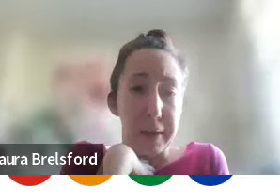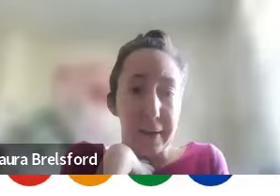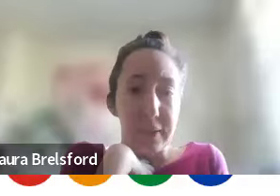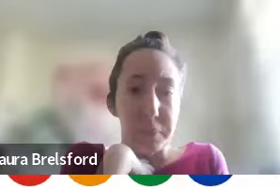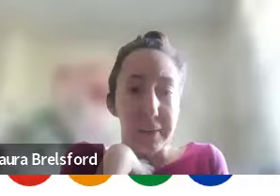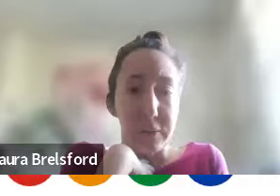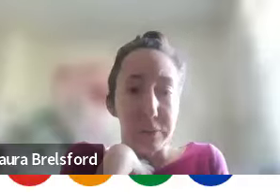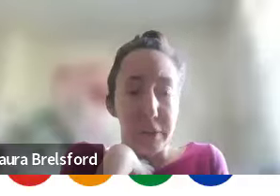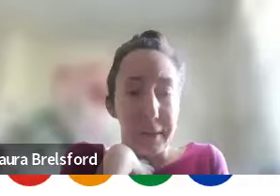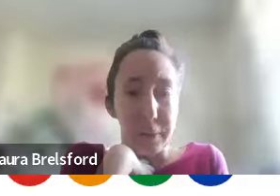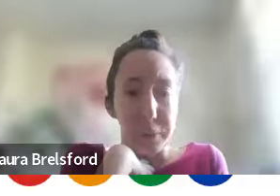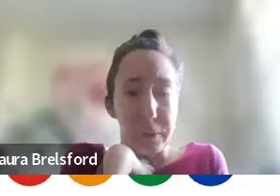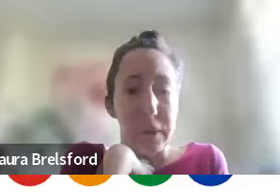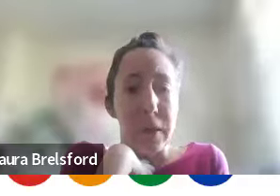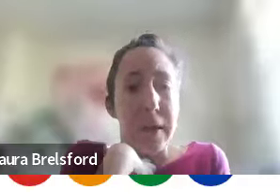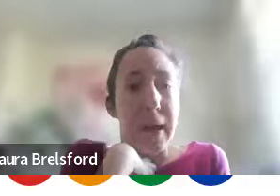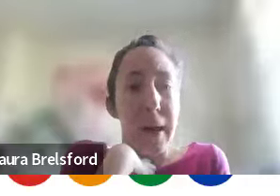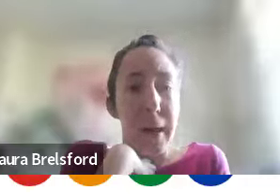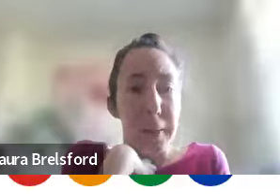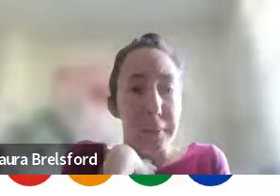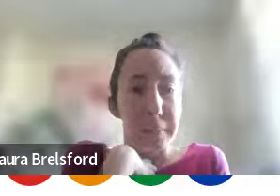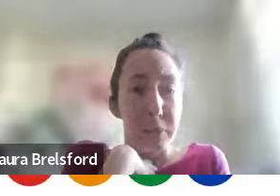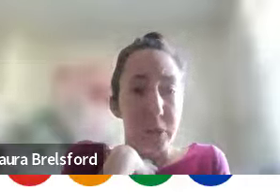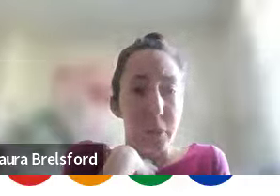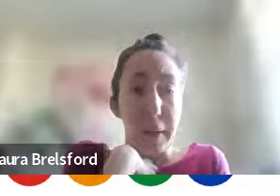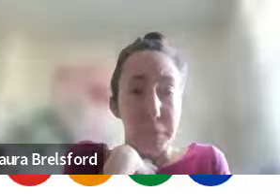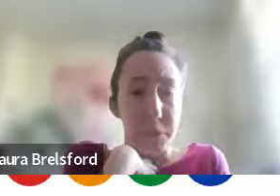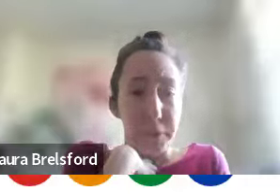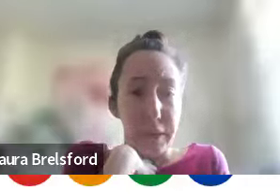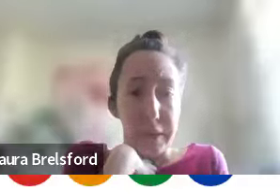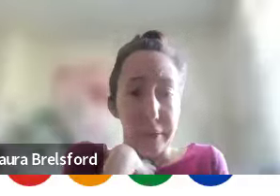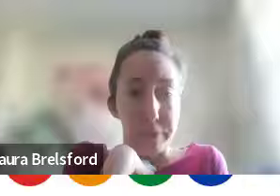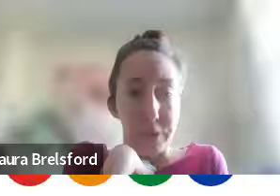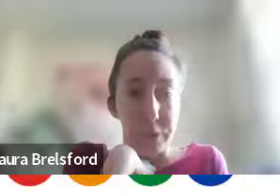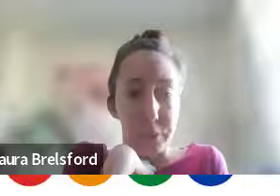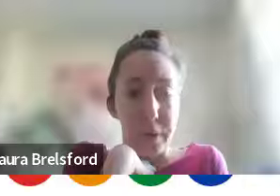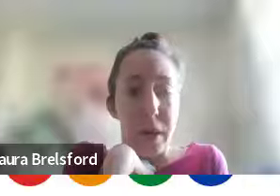IT IS TIED TO YOUR EXISTING ACCOUNT. OR IN THE CASE OF A BLIND ACCESS